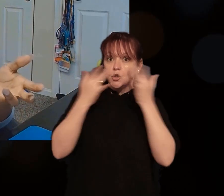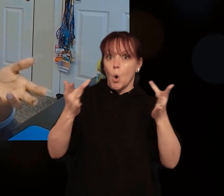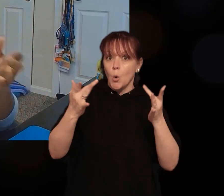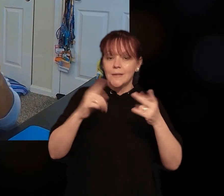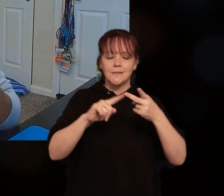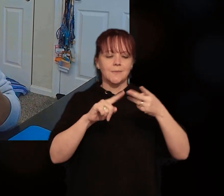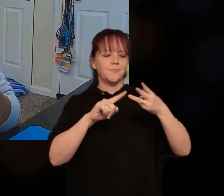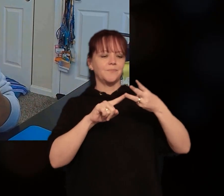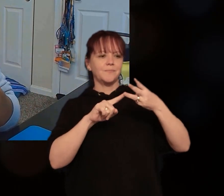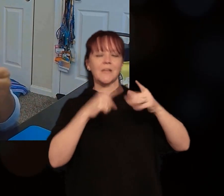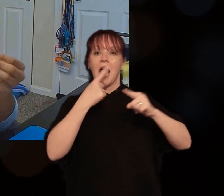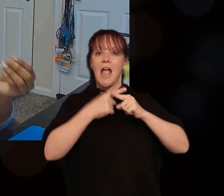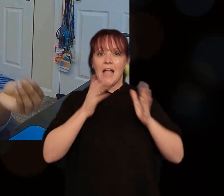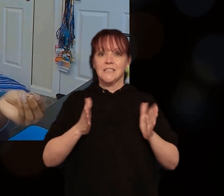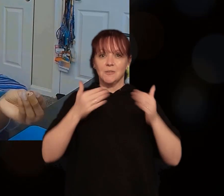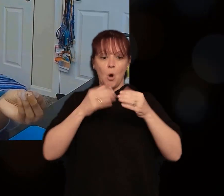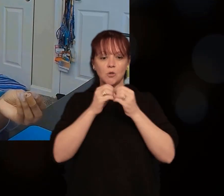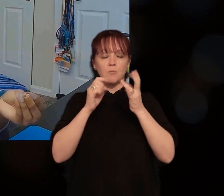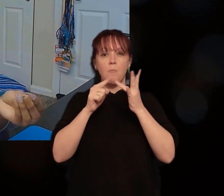Xbox's boothing at Gamescom,